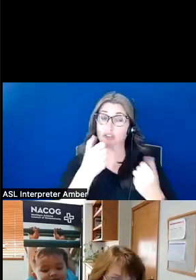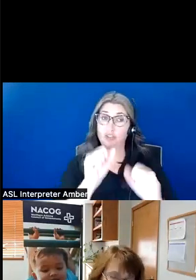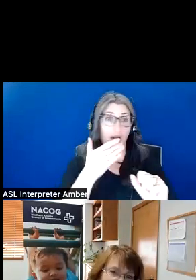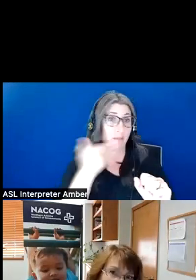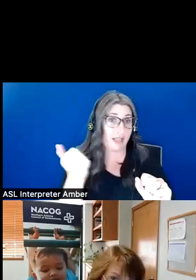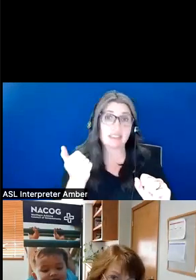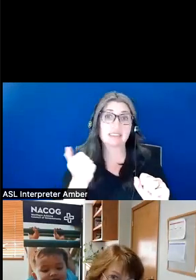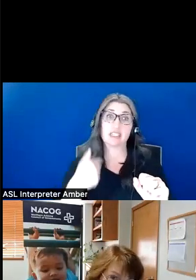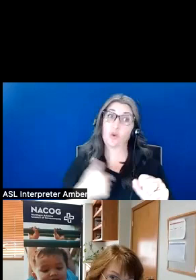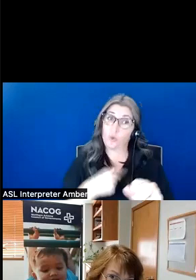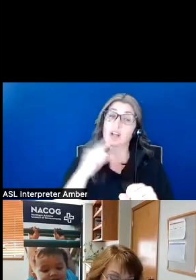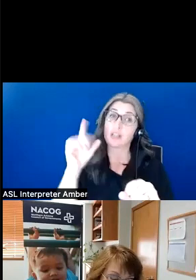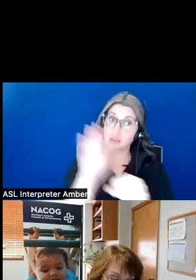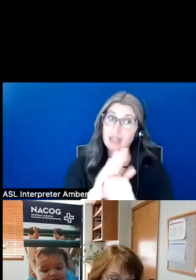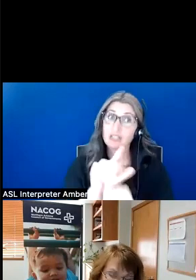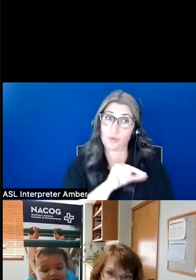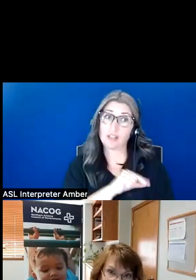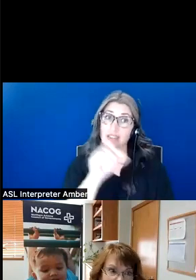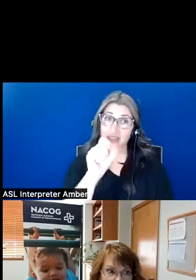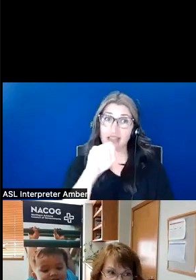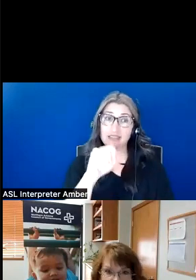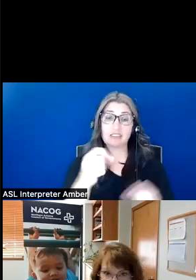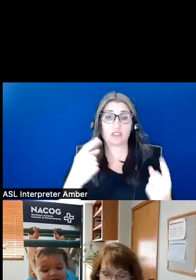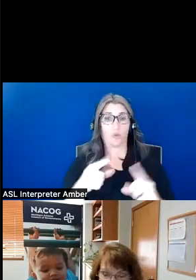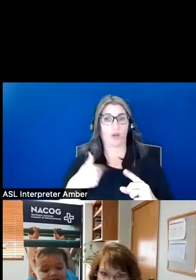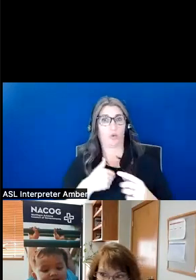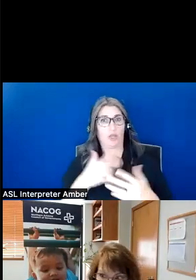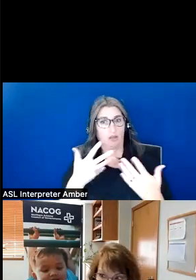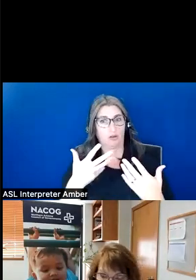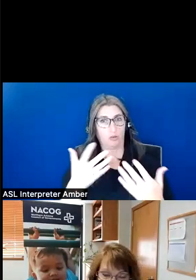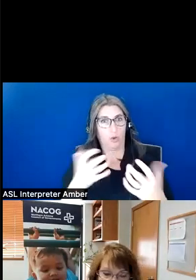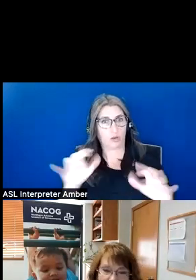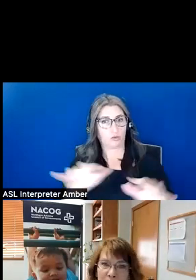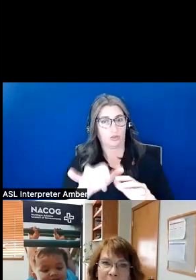We're committed to quality, so when we embarked on this journey with the logic model, we really